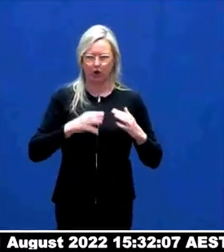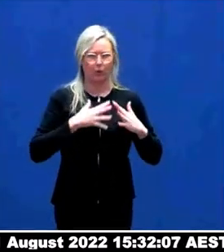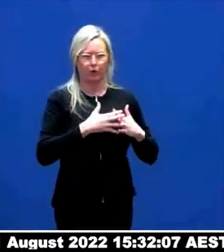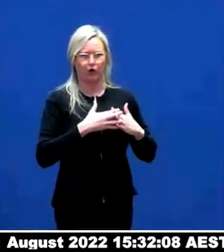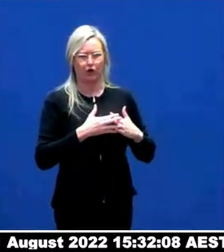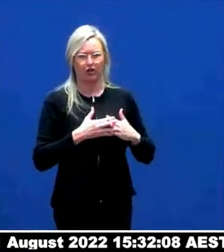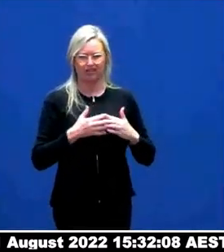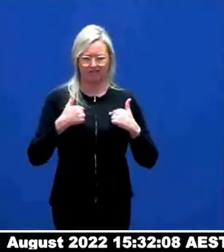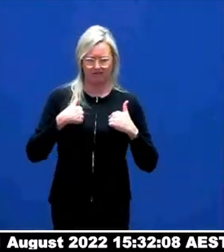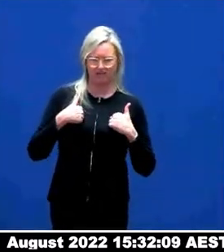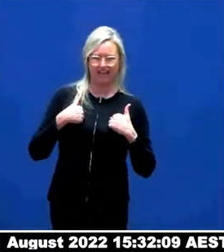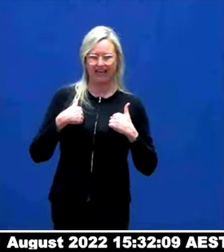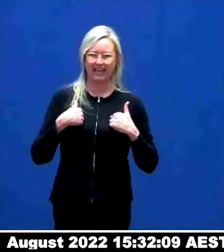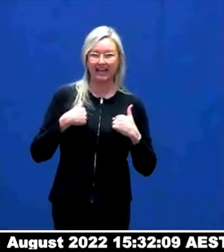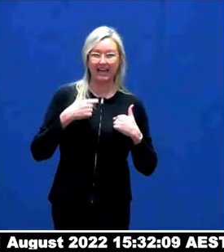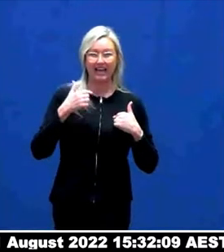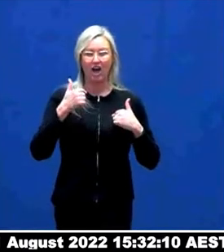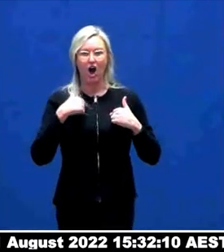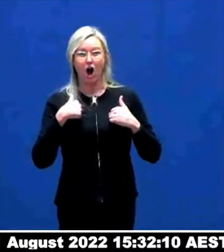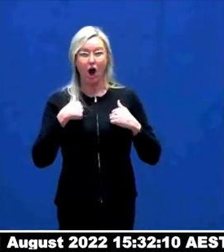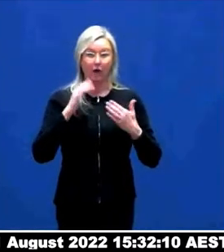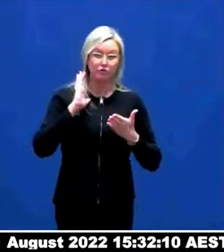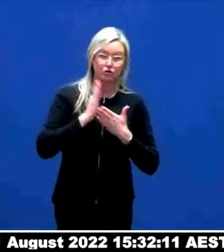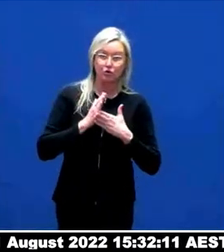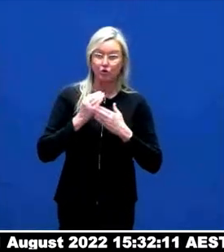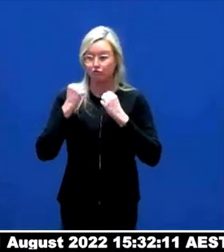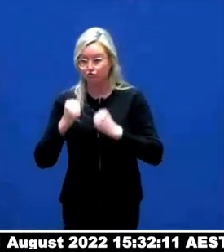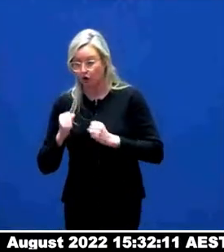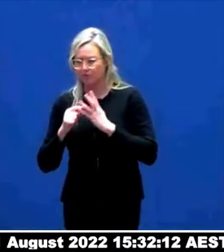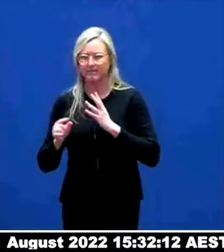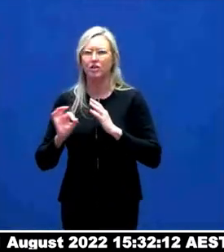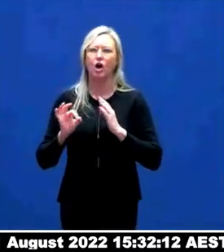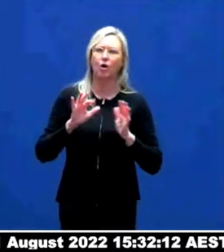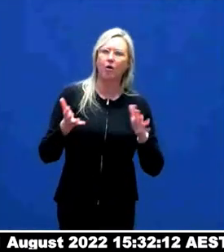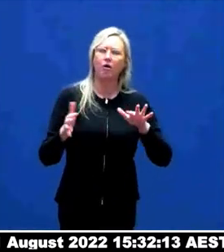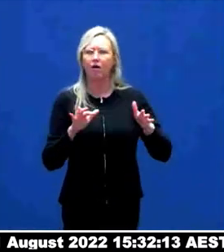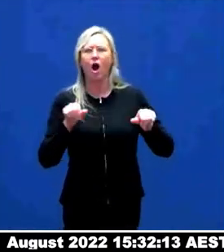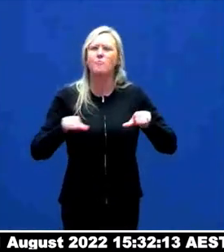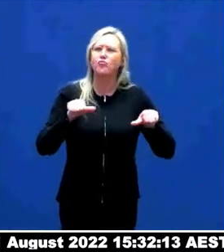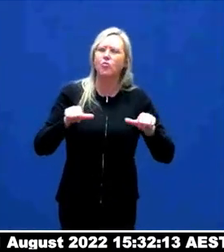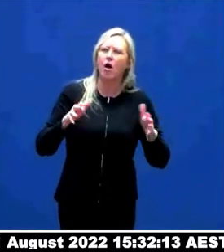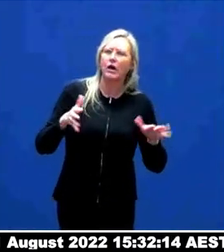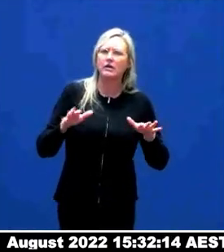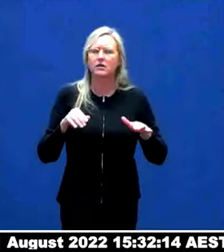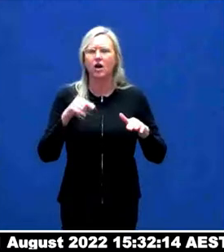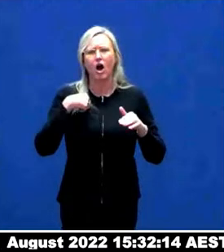Certainly not for me because I'm just borderline this or that. You know, I'm functional enough to stay out of major trouble.